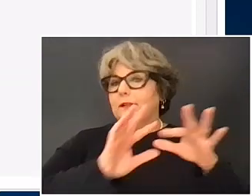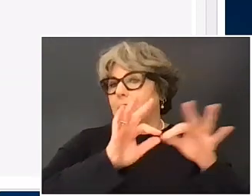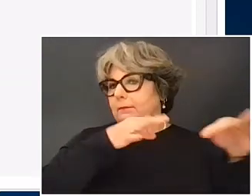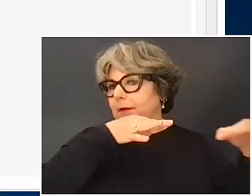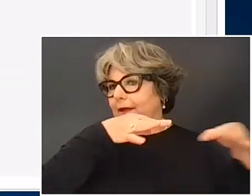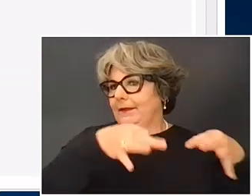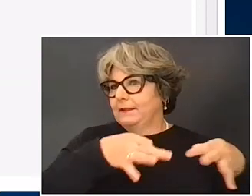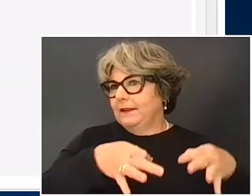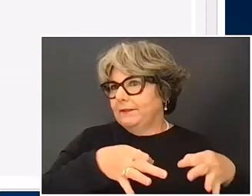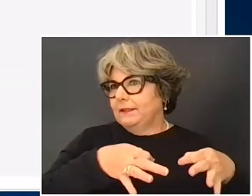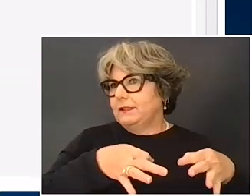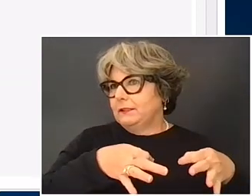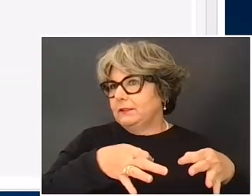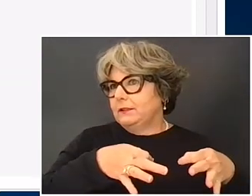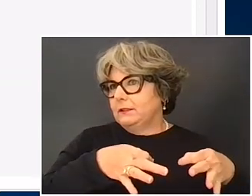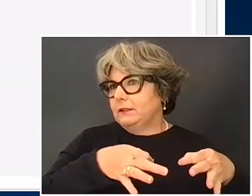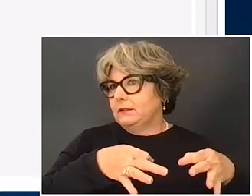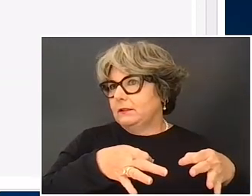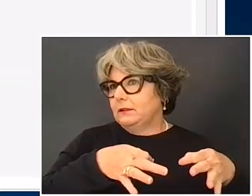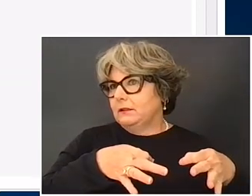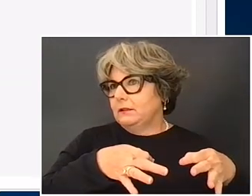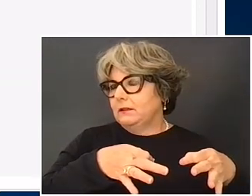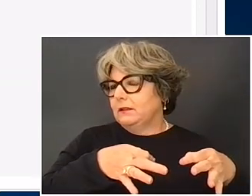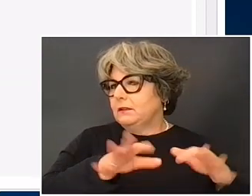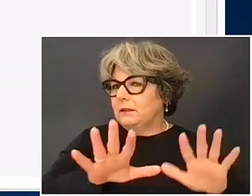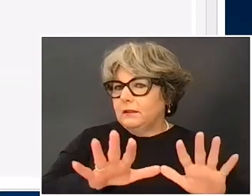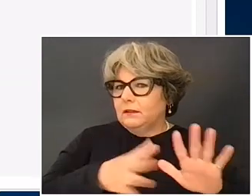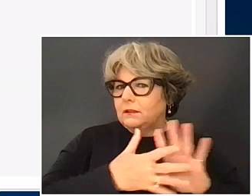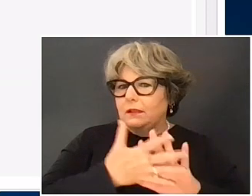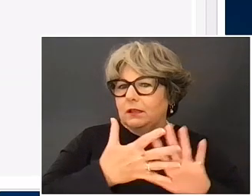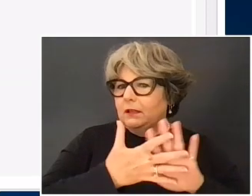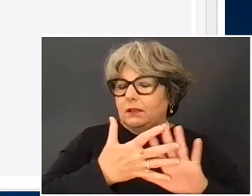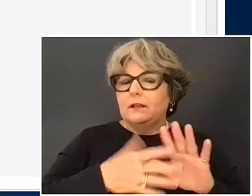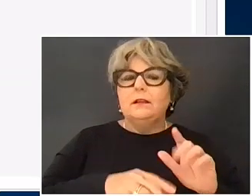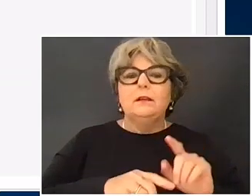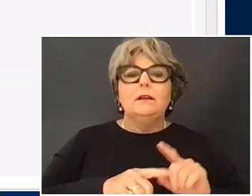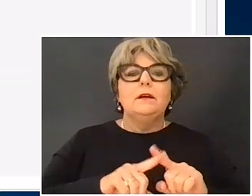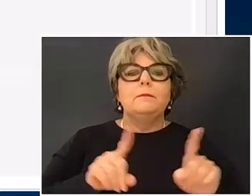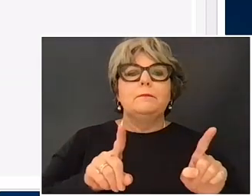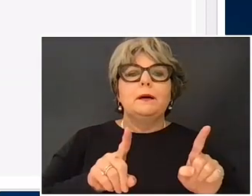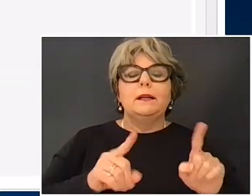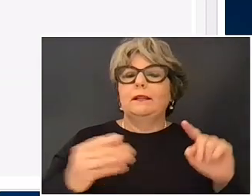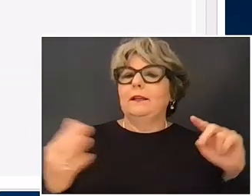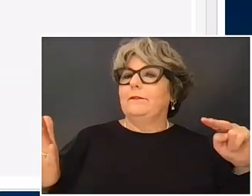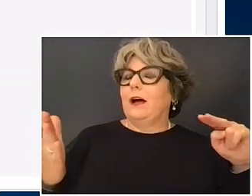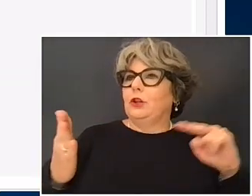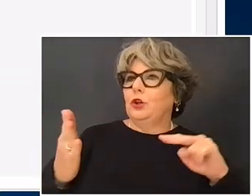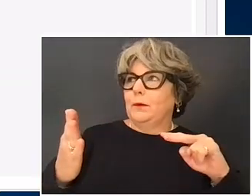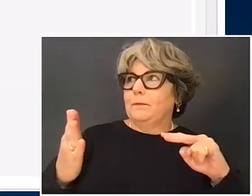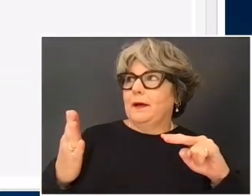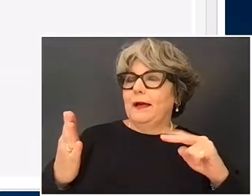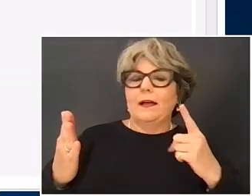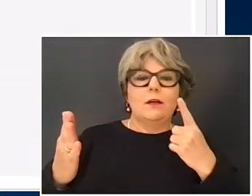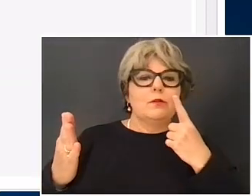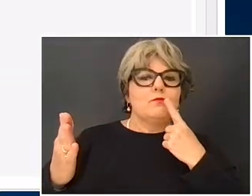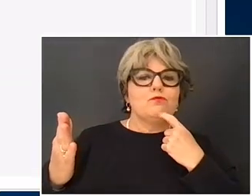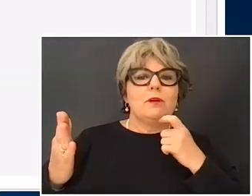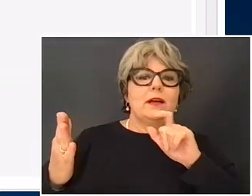changing slightly. So, and I'm so sorry to do this you guys but if I look back at the red lines we went through on the distance